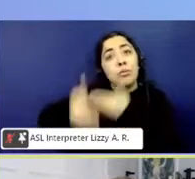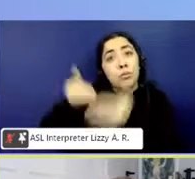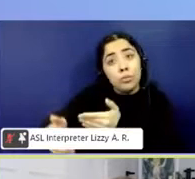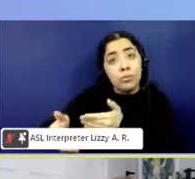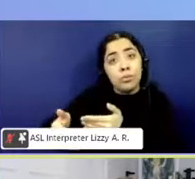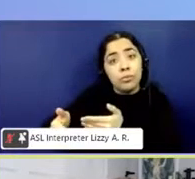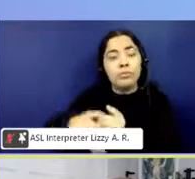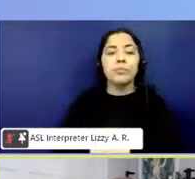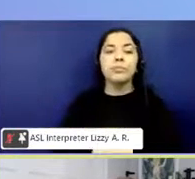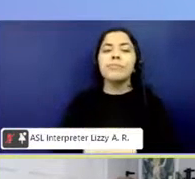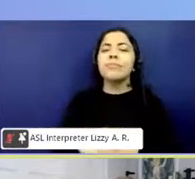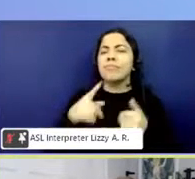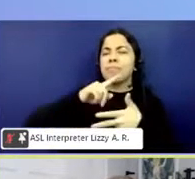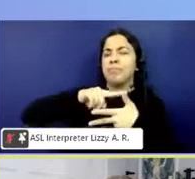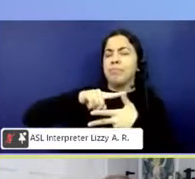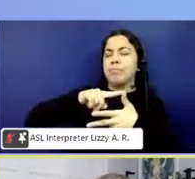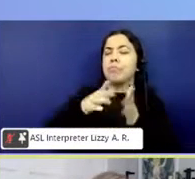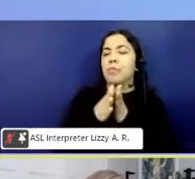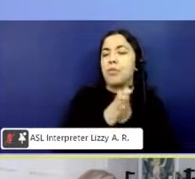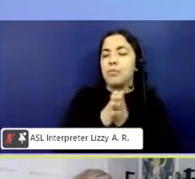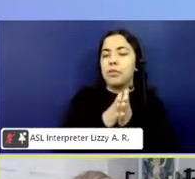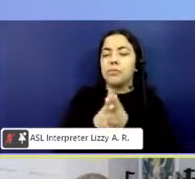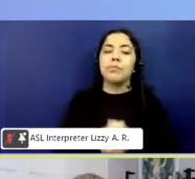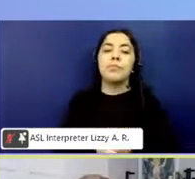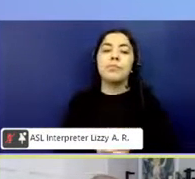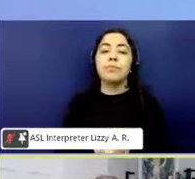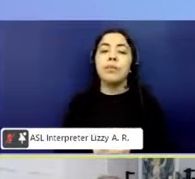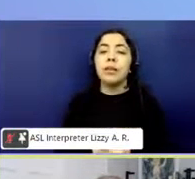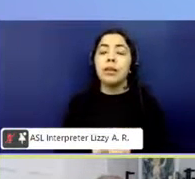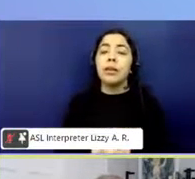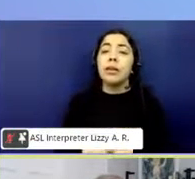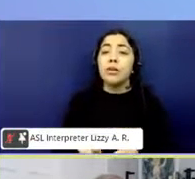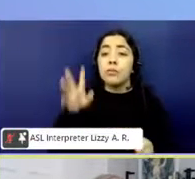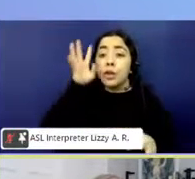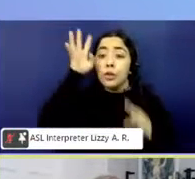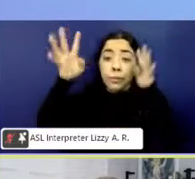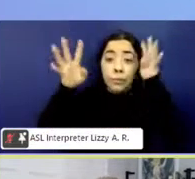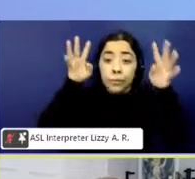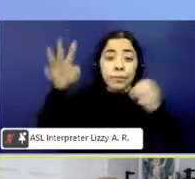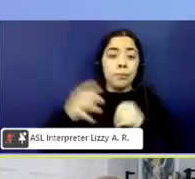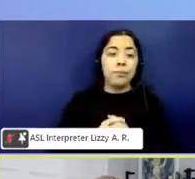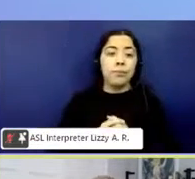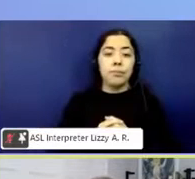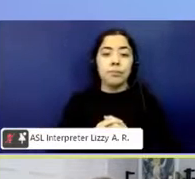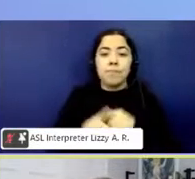we start with human motivations like creating playing or growing instead of